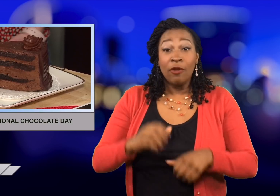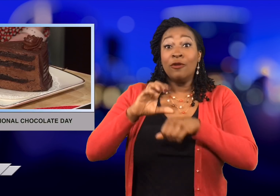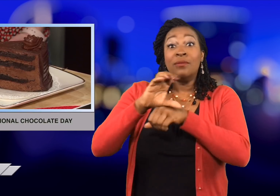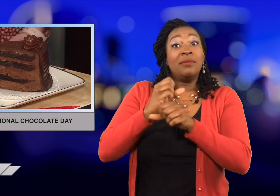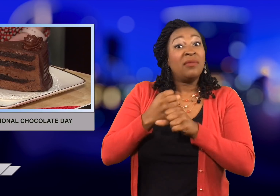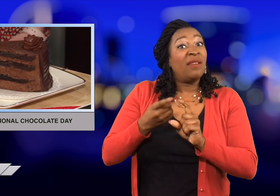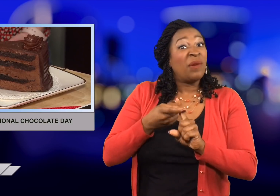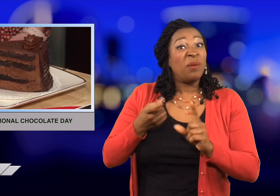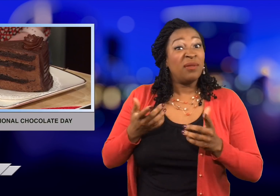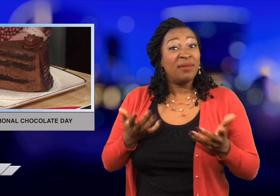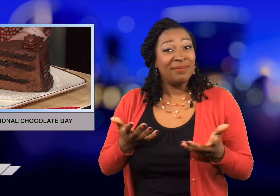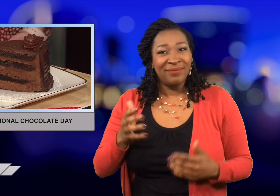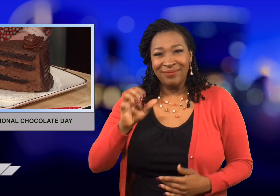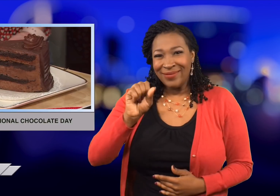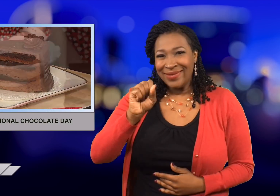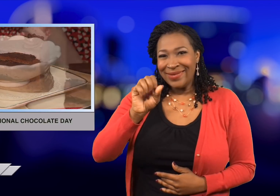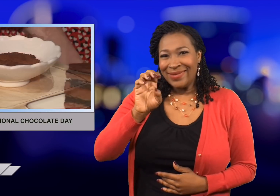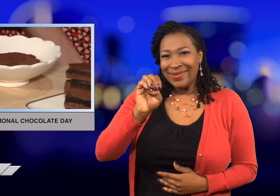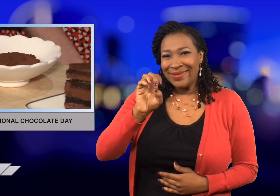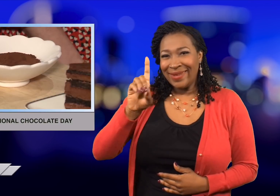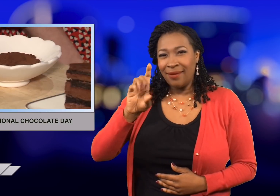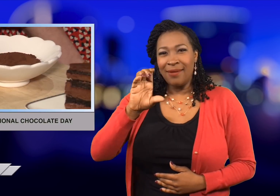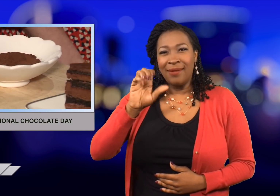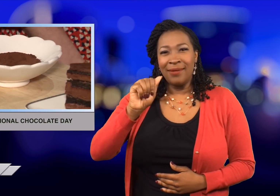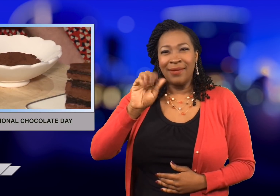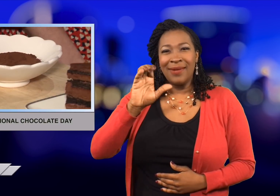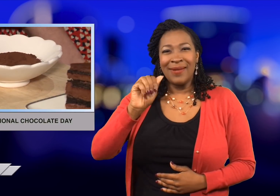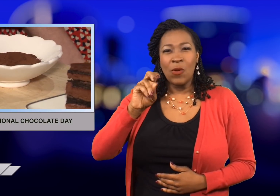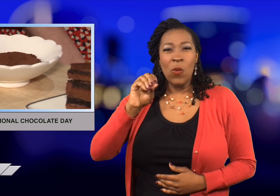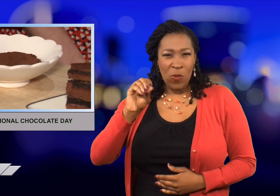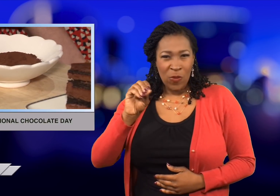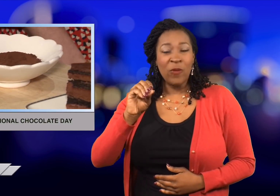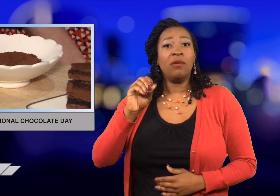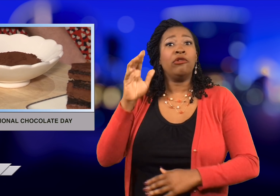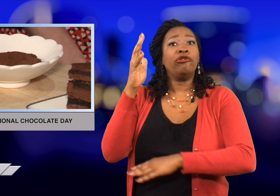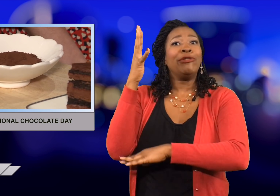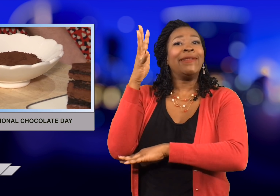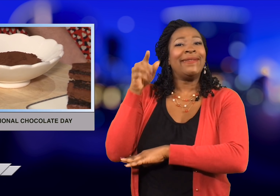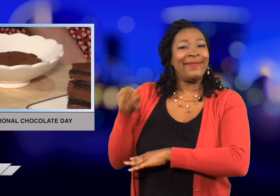Chocolate comes from the seed of a cocoa tree.